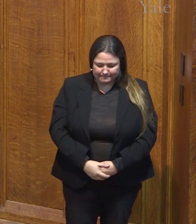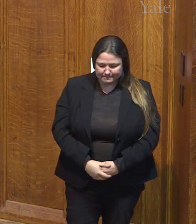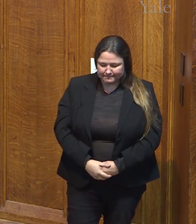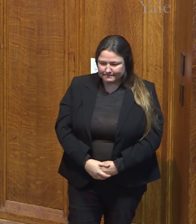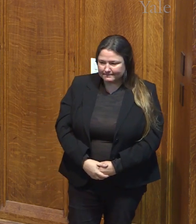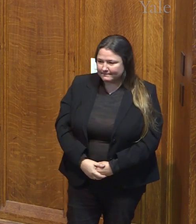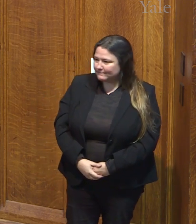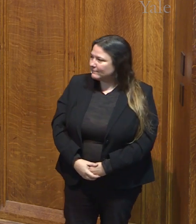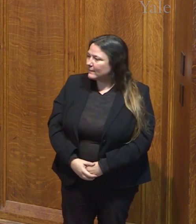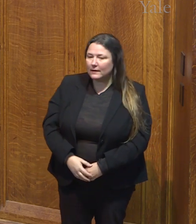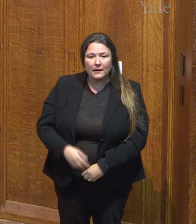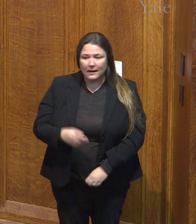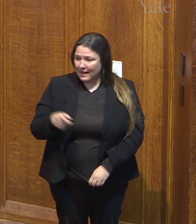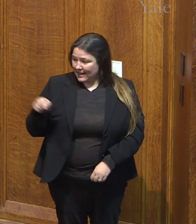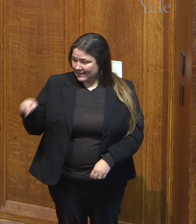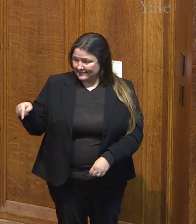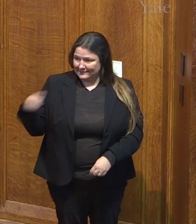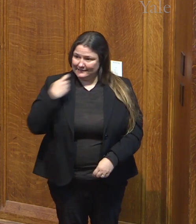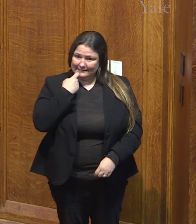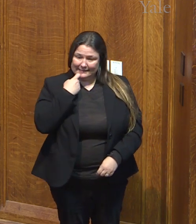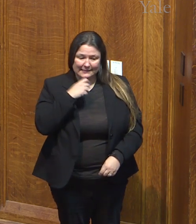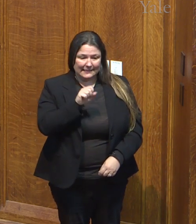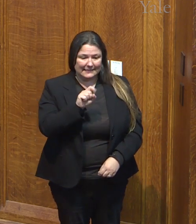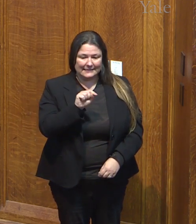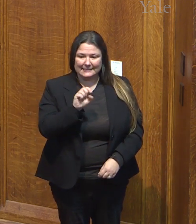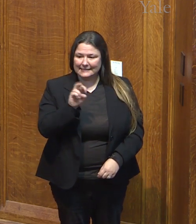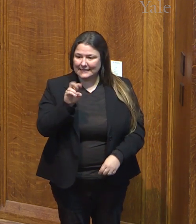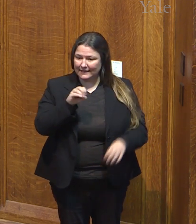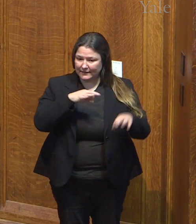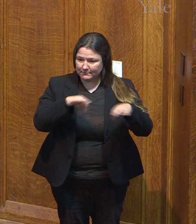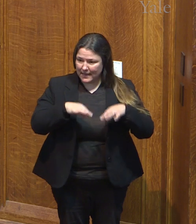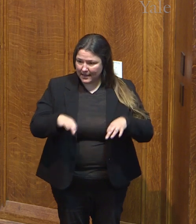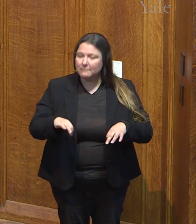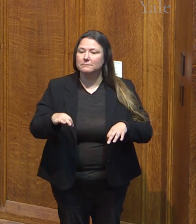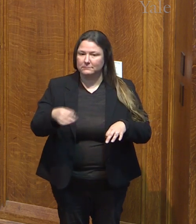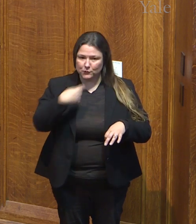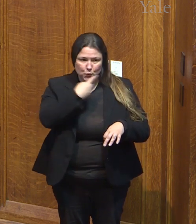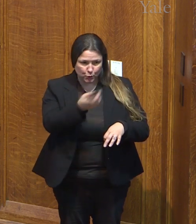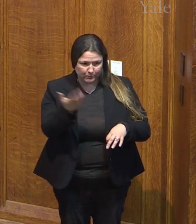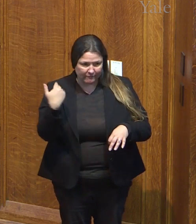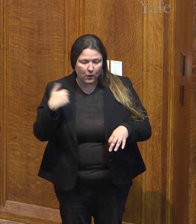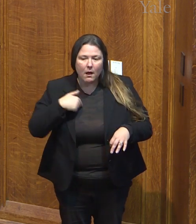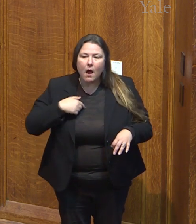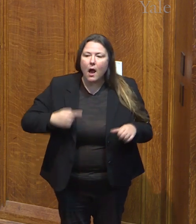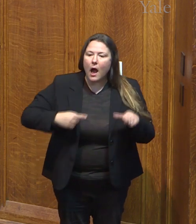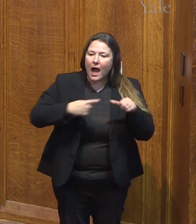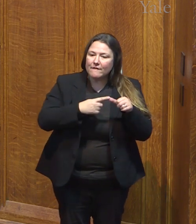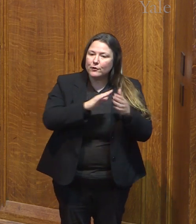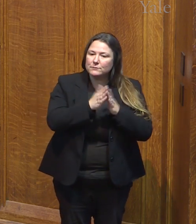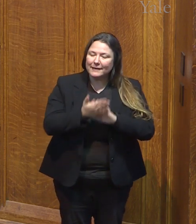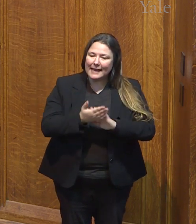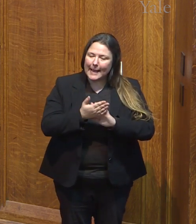As Steve explained, I first became familiar with the history and languages of the Deaf